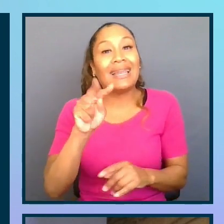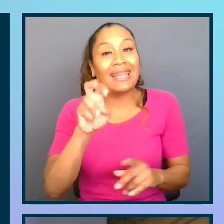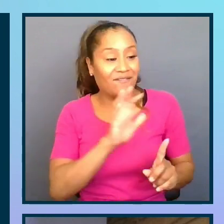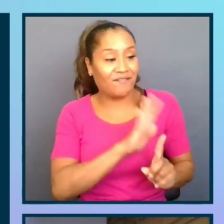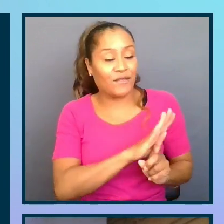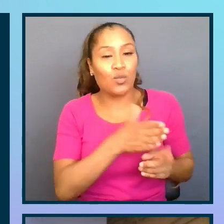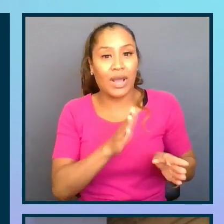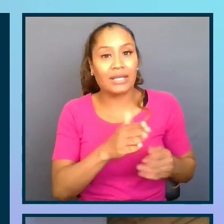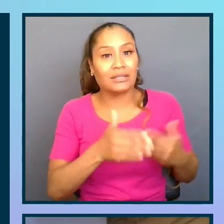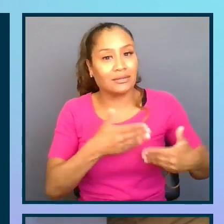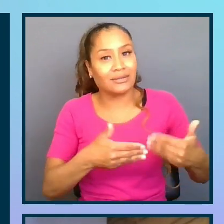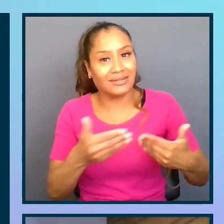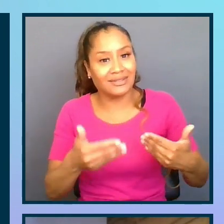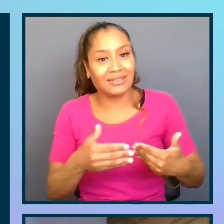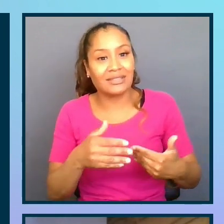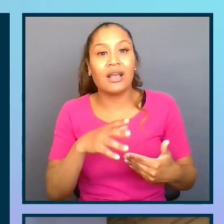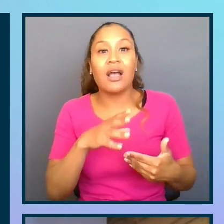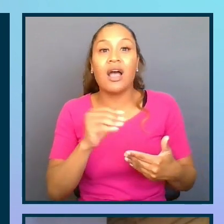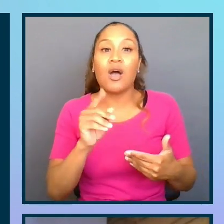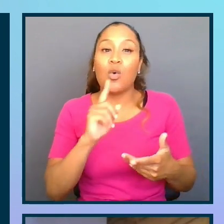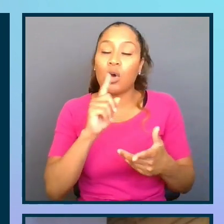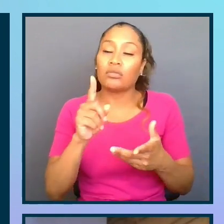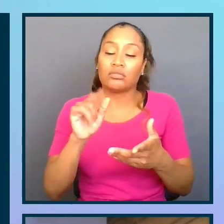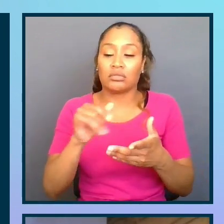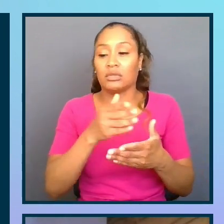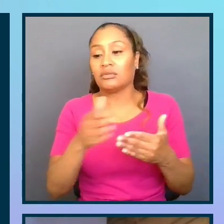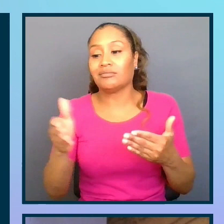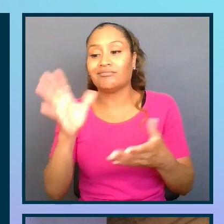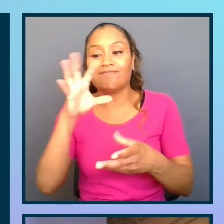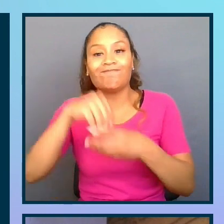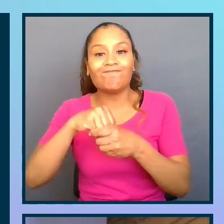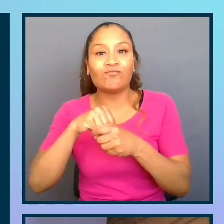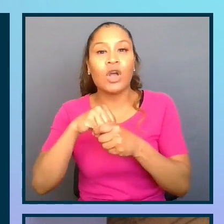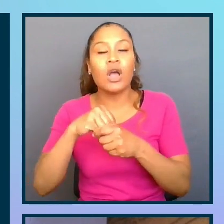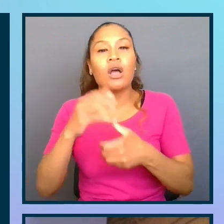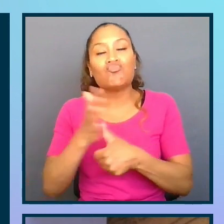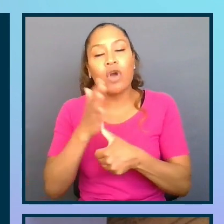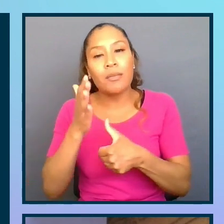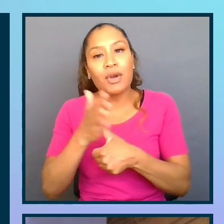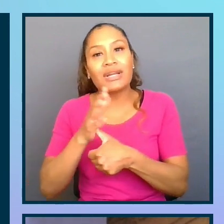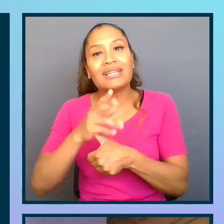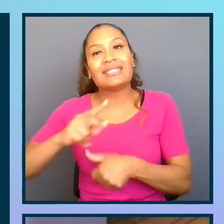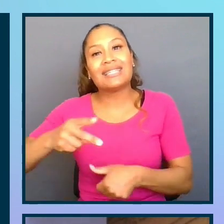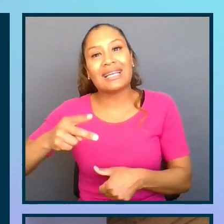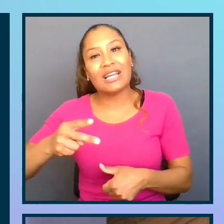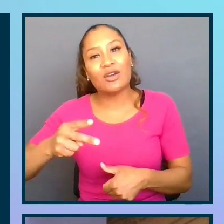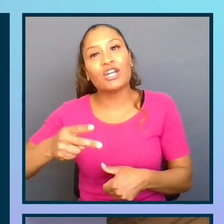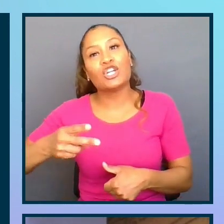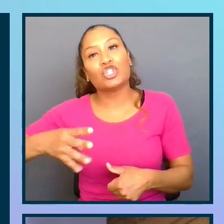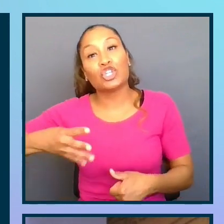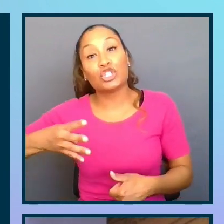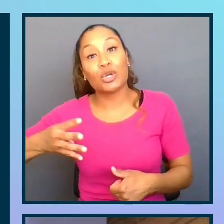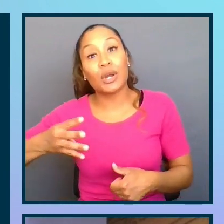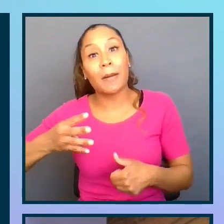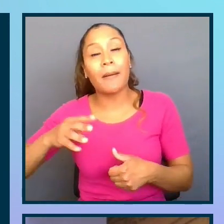and the GEL concludes components such as primary, secondary, tertiary, buttons, links, toggles, tabs,